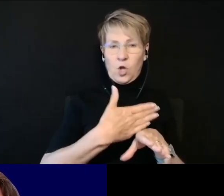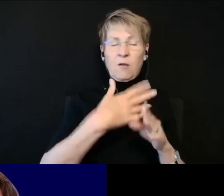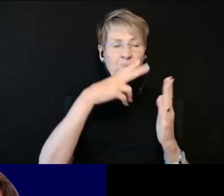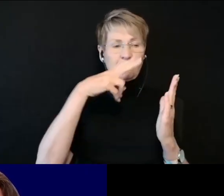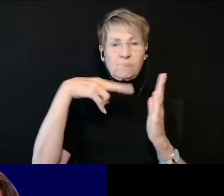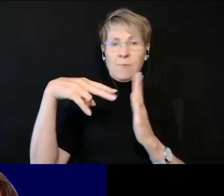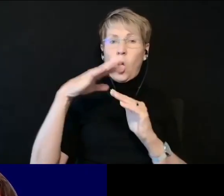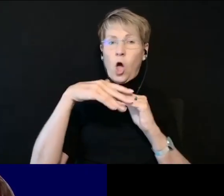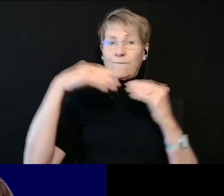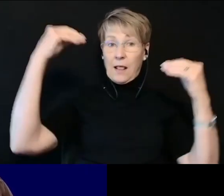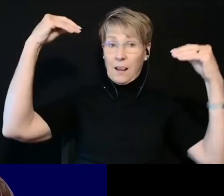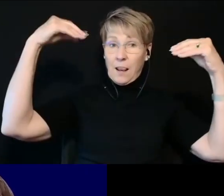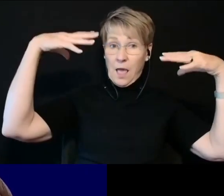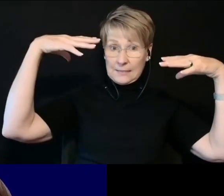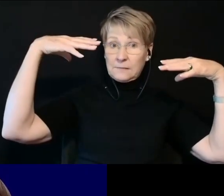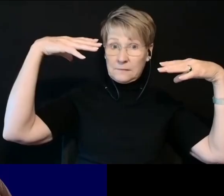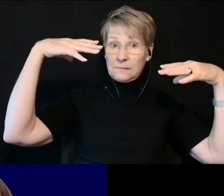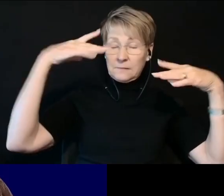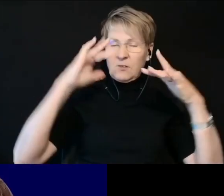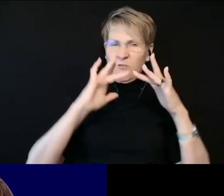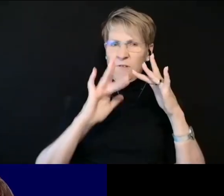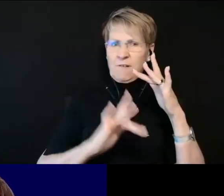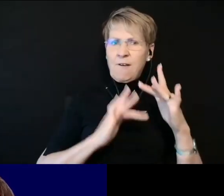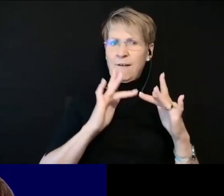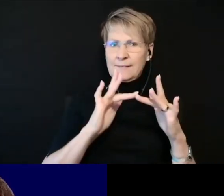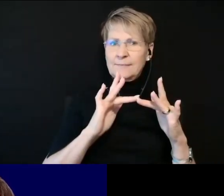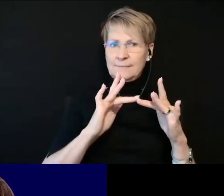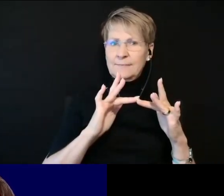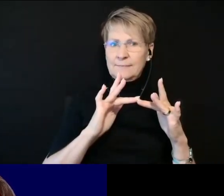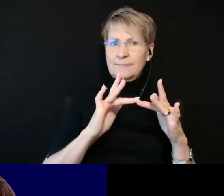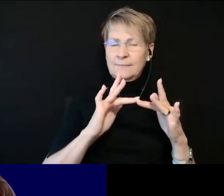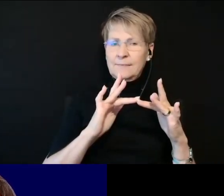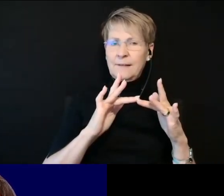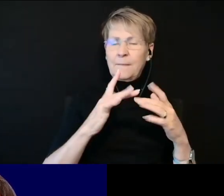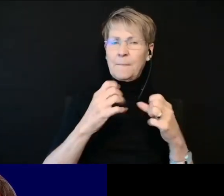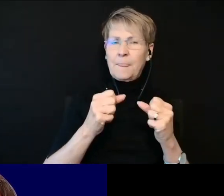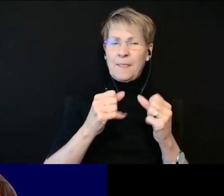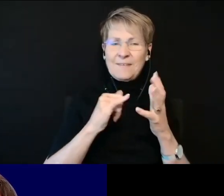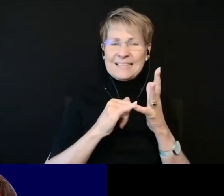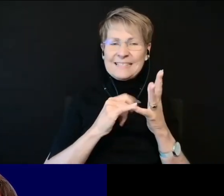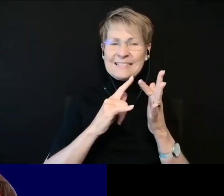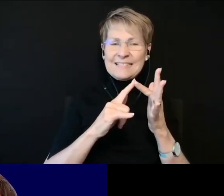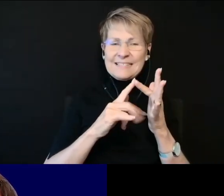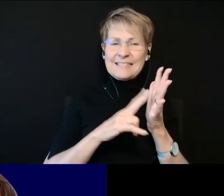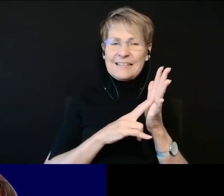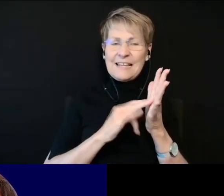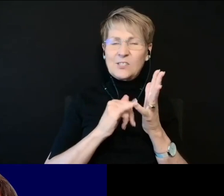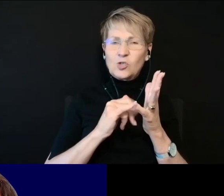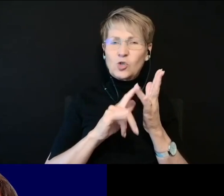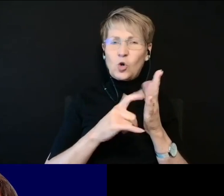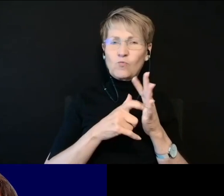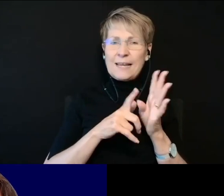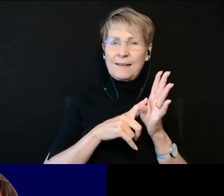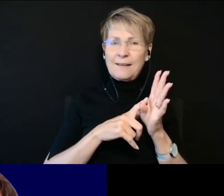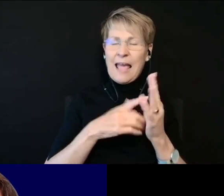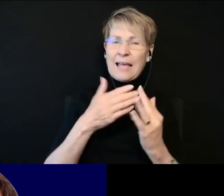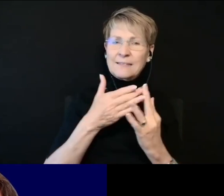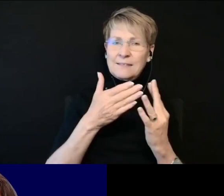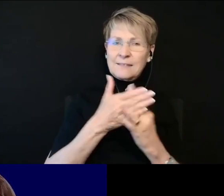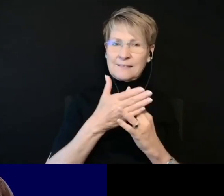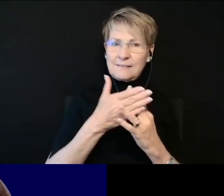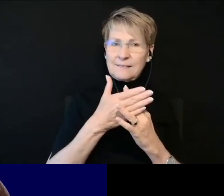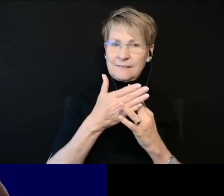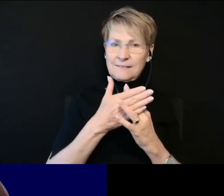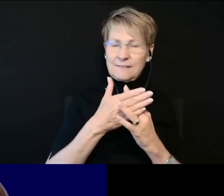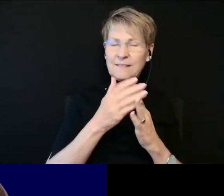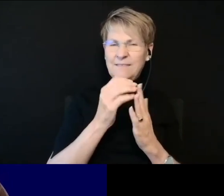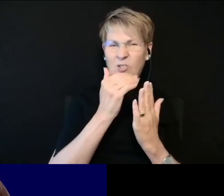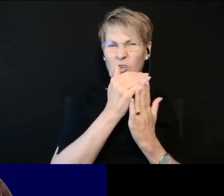online using the sensory access guidelines from the Ontario Deafblind Association. I also learnt